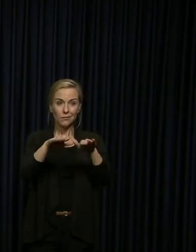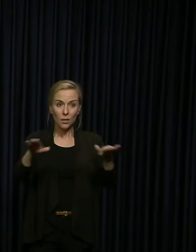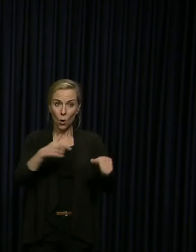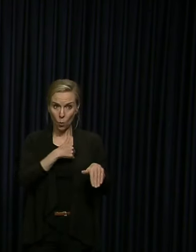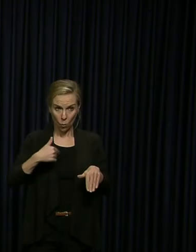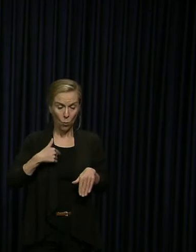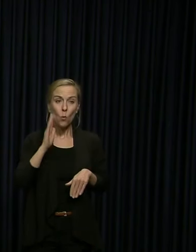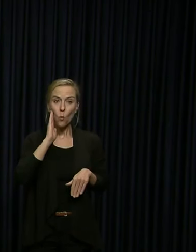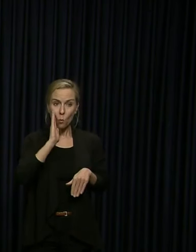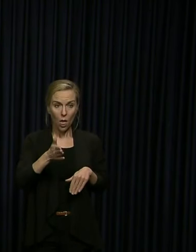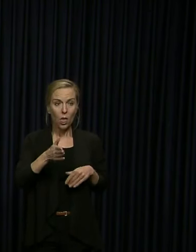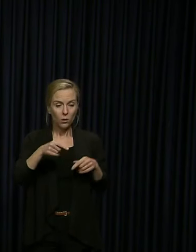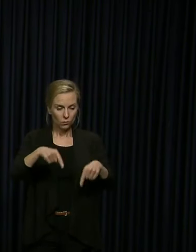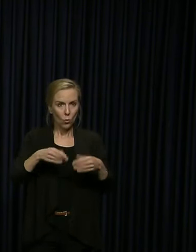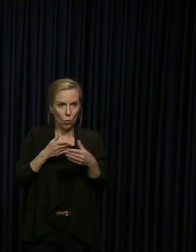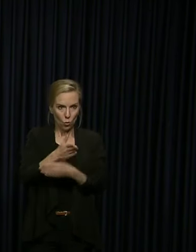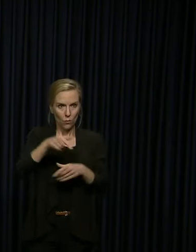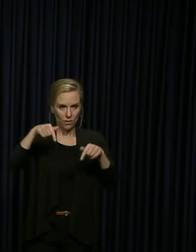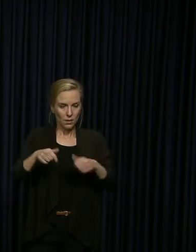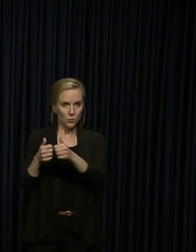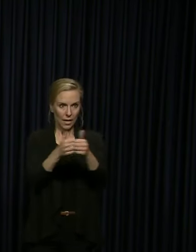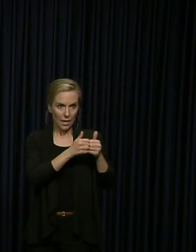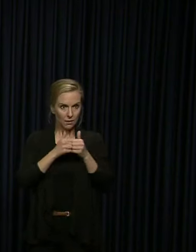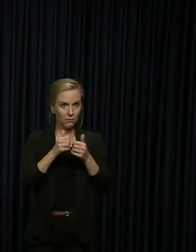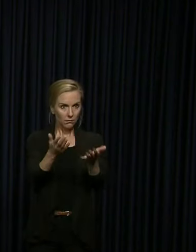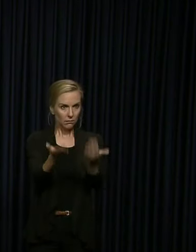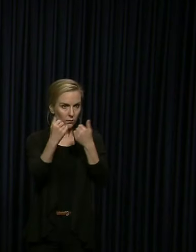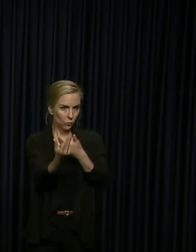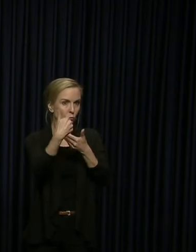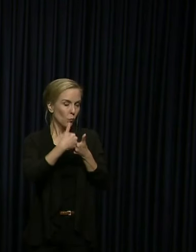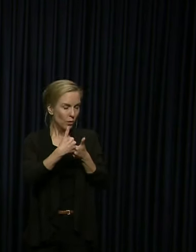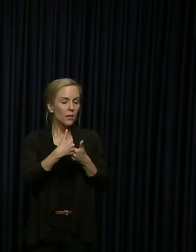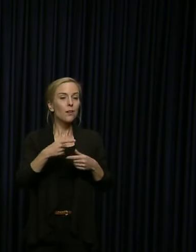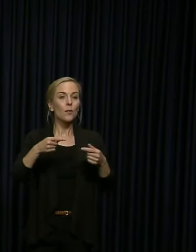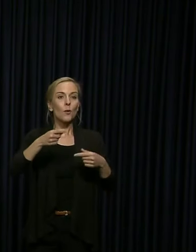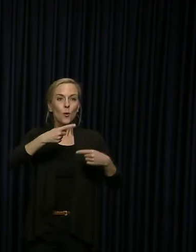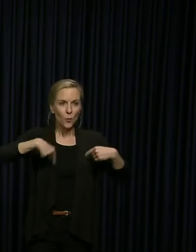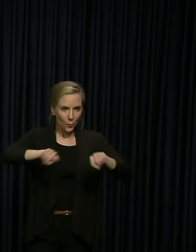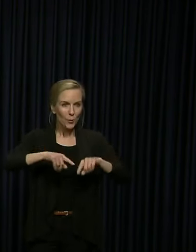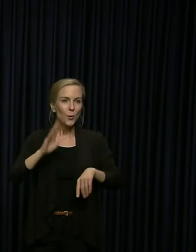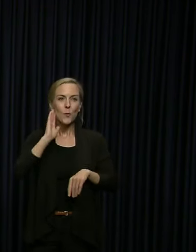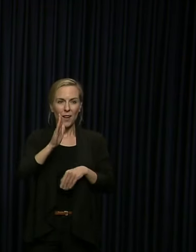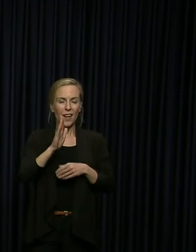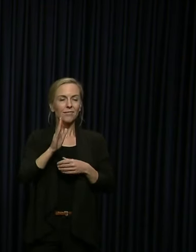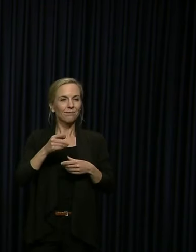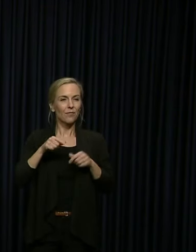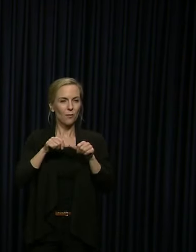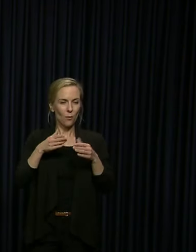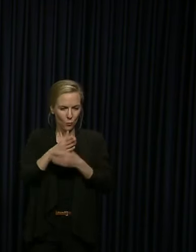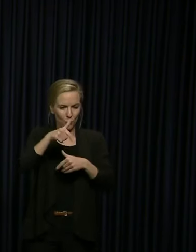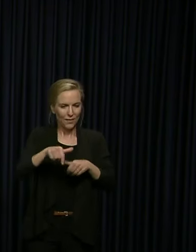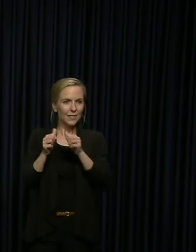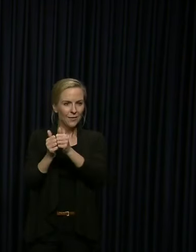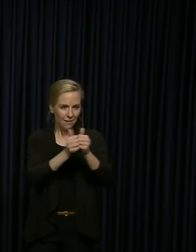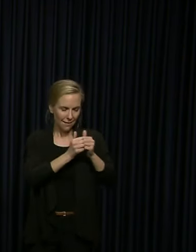DISTANCING IS NOT AN EXCUSE FOR BEING HEALTHY AT HOME. WE CAN'T TRY TO HAVE A PARTY WHERE EVERYBODY IS SIX FEET